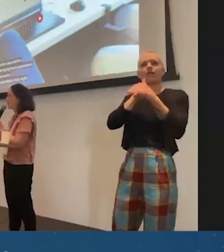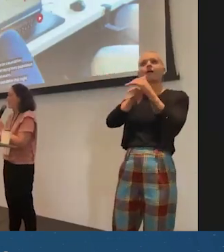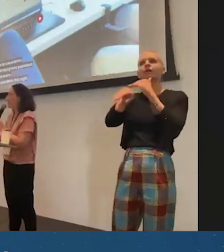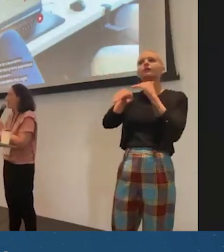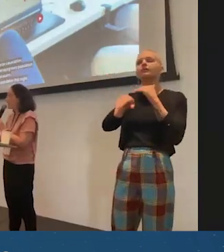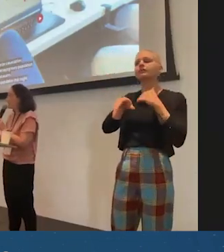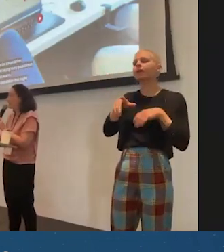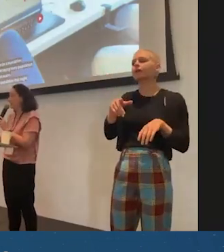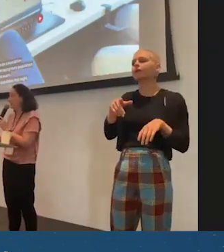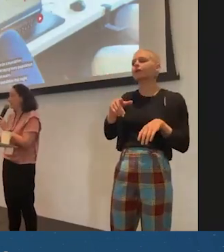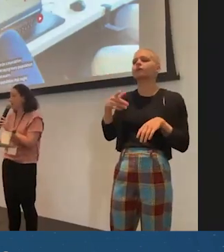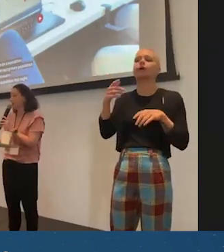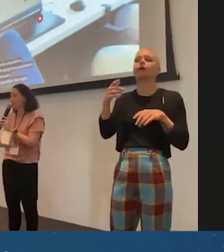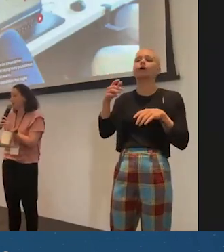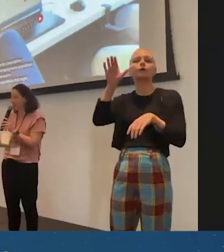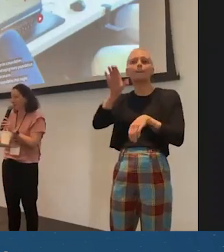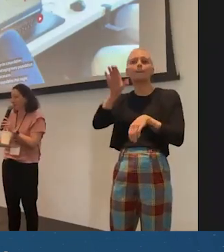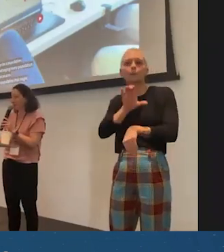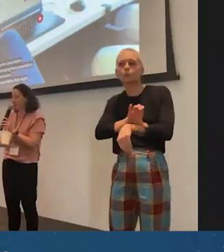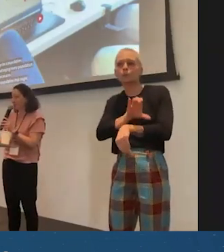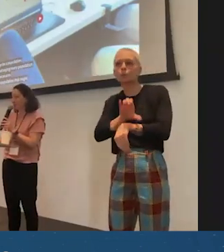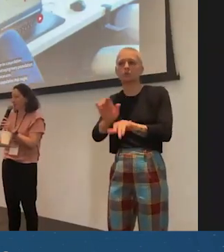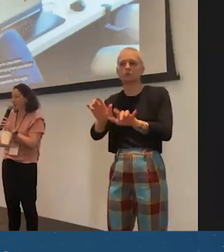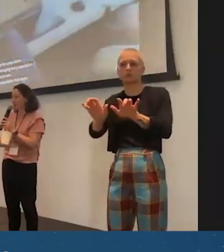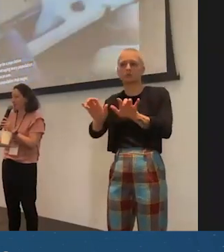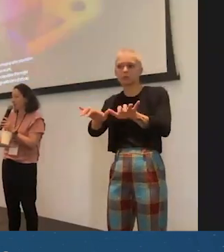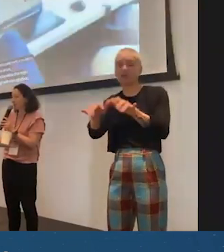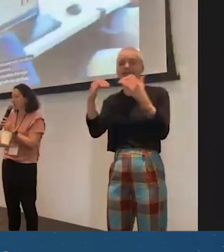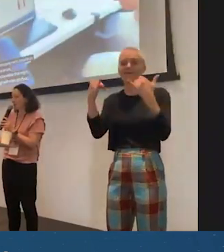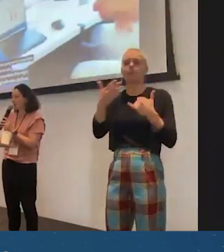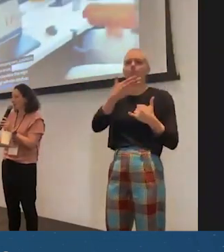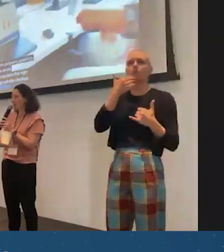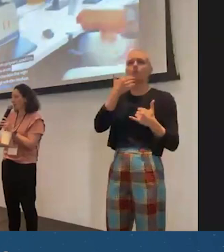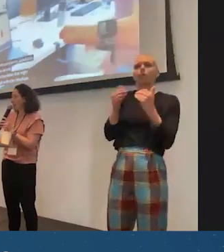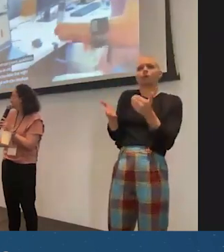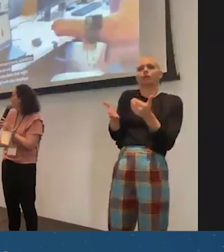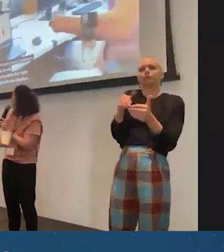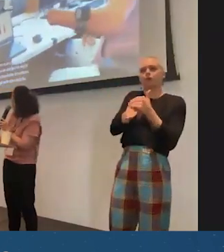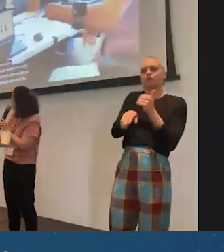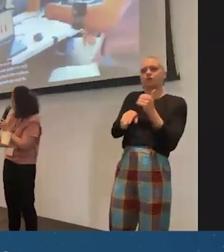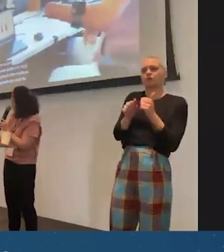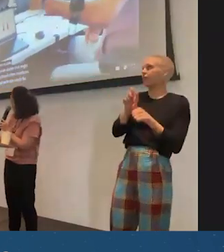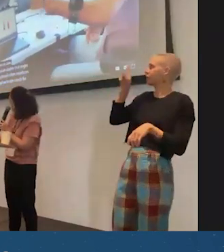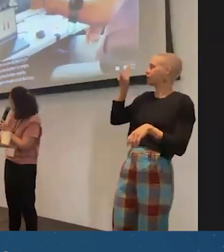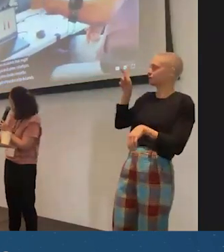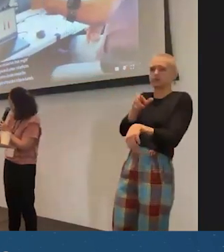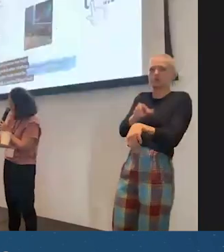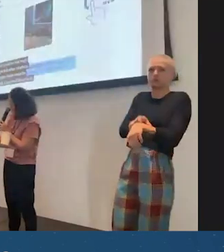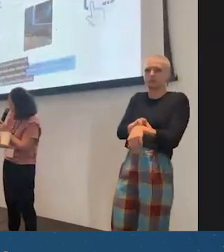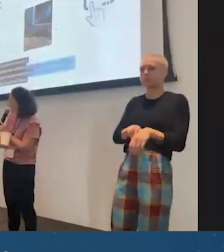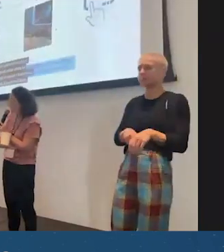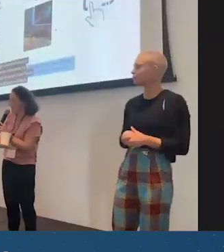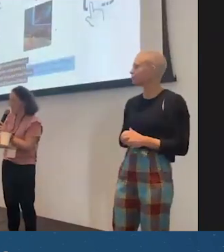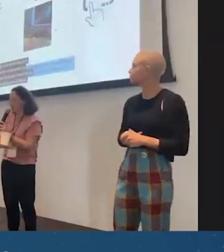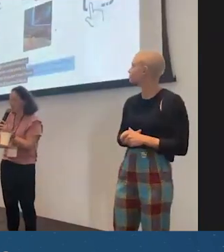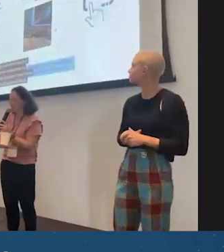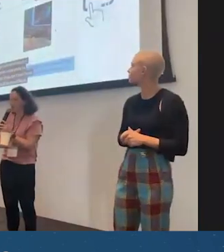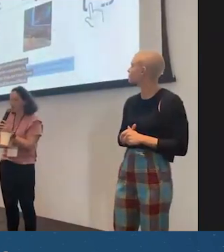if you don't have the hand there, that could be more difficult, for example, Move to the next slide.